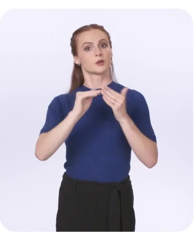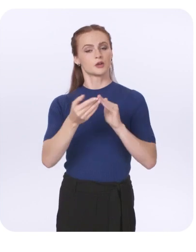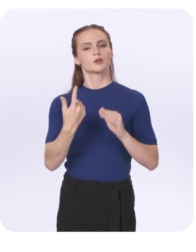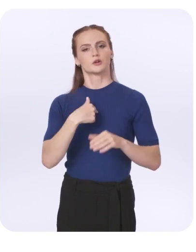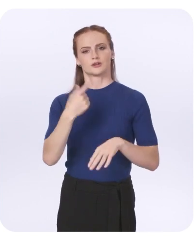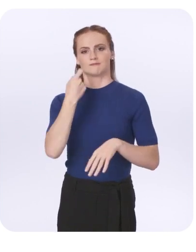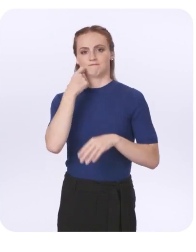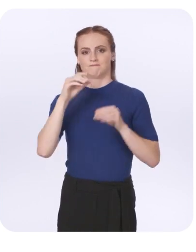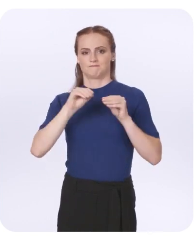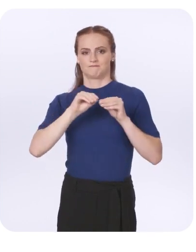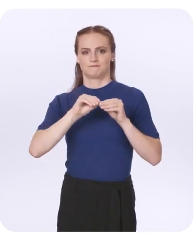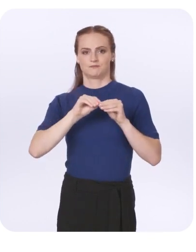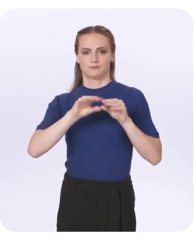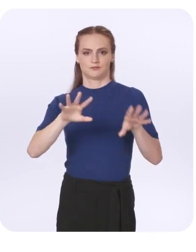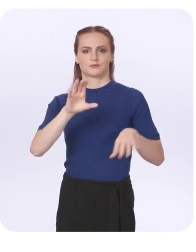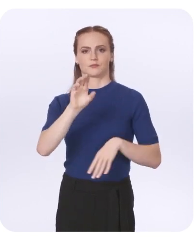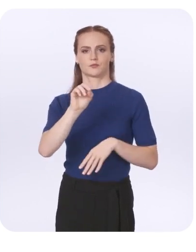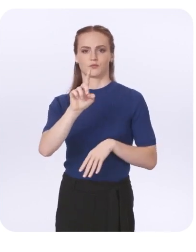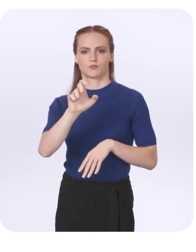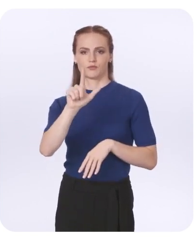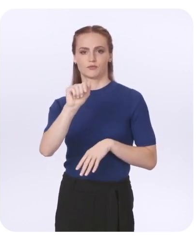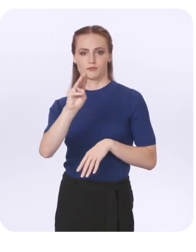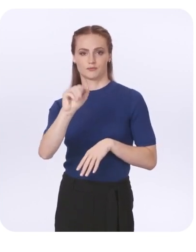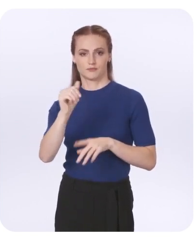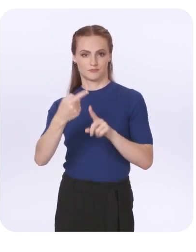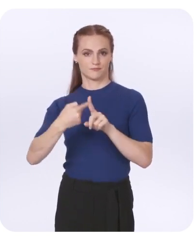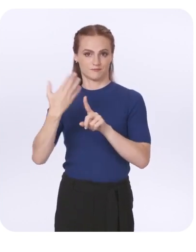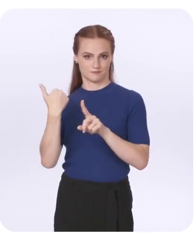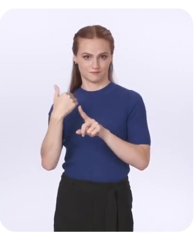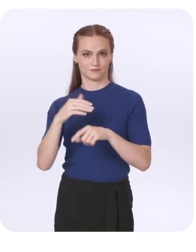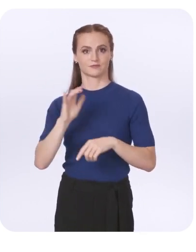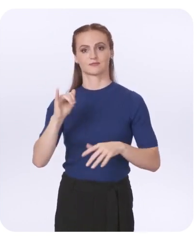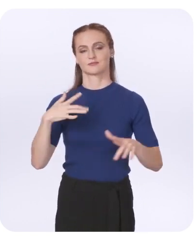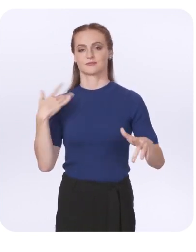and it's been exciting to witness the incredible adoption since that release.